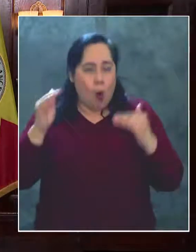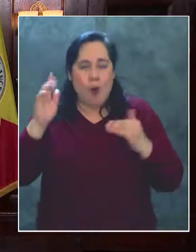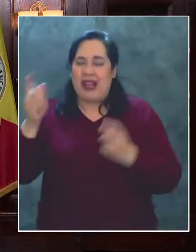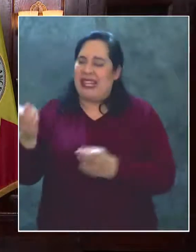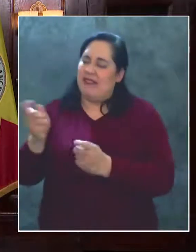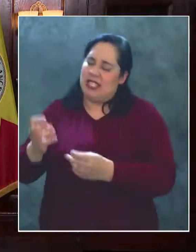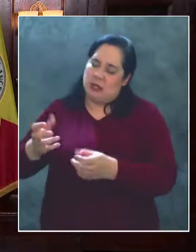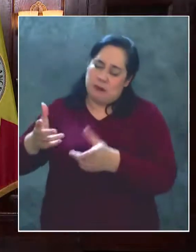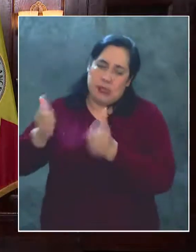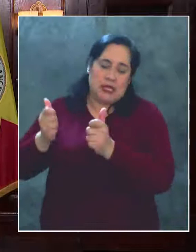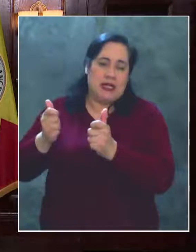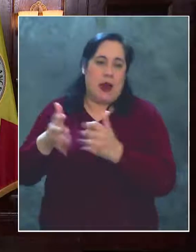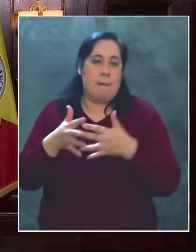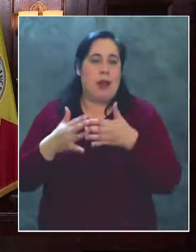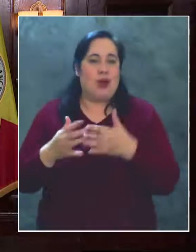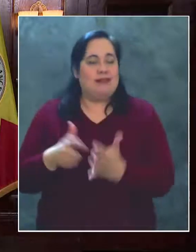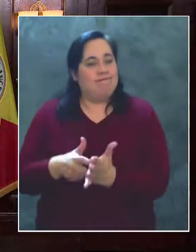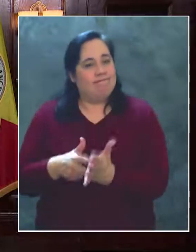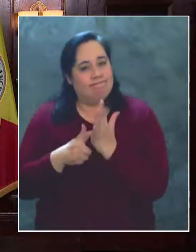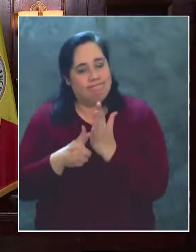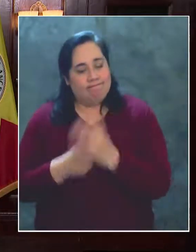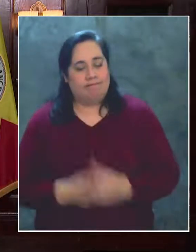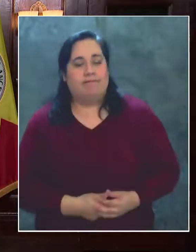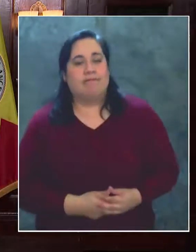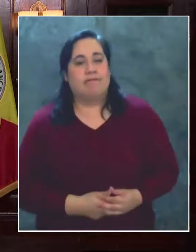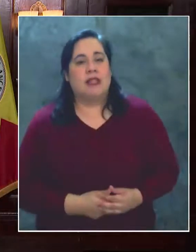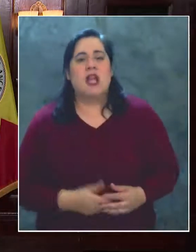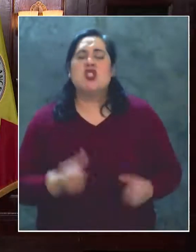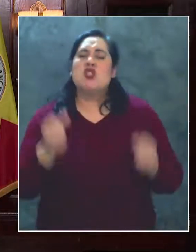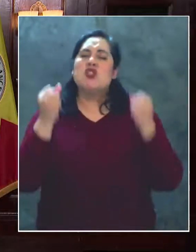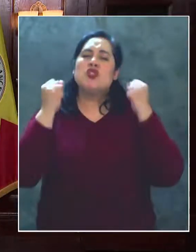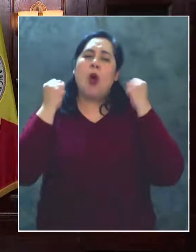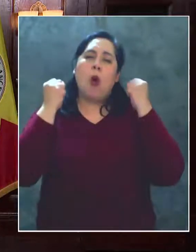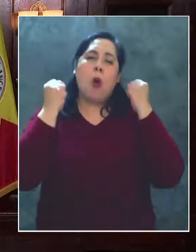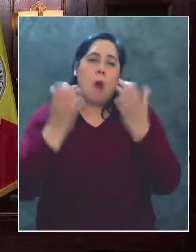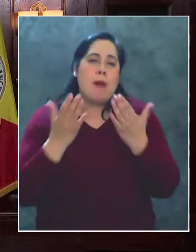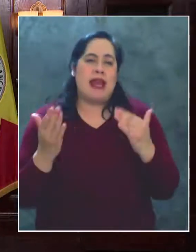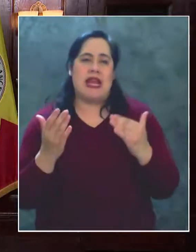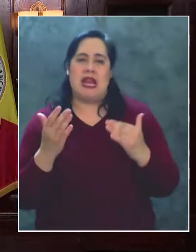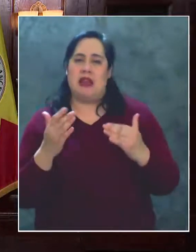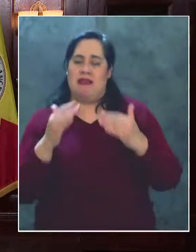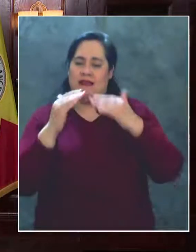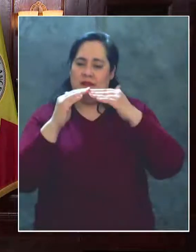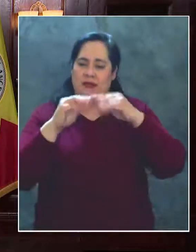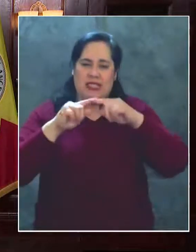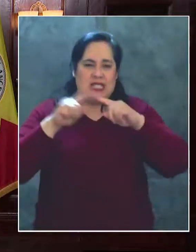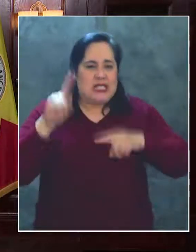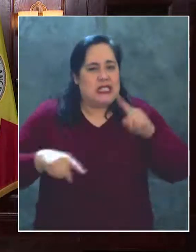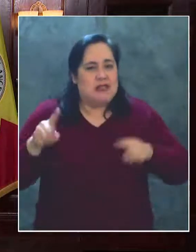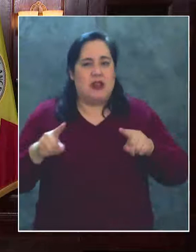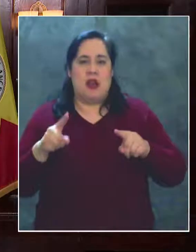THE SPEED THAT AMERICA DEMANDS. ON SO MANY LEVELS, THE DESPERATE CALLS OF FAMILIES ARE